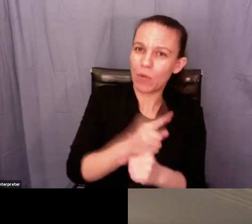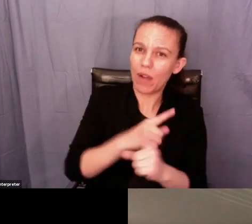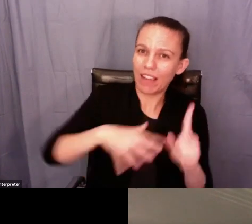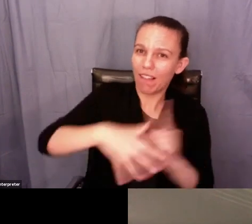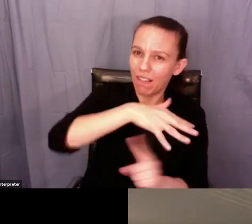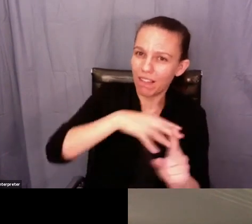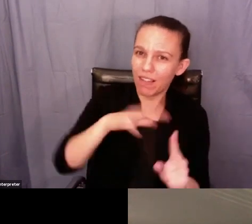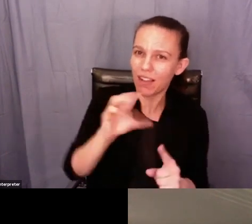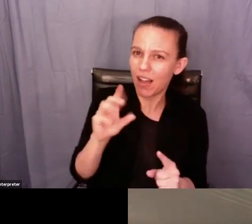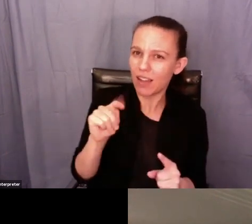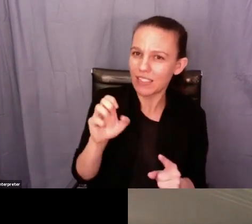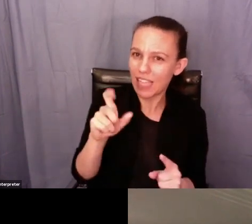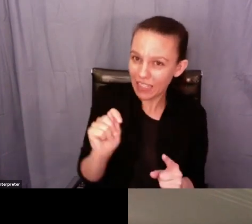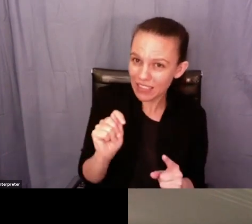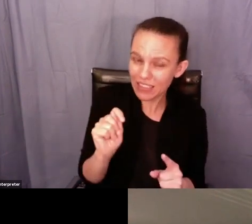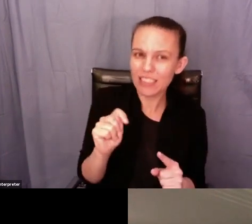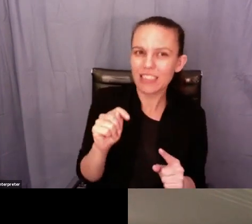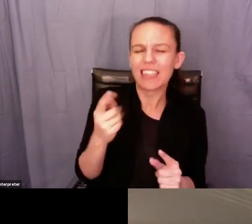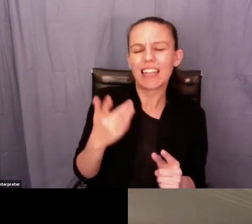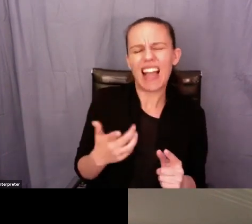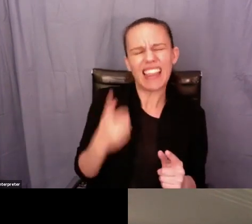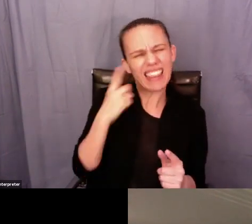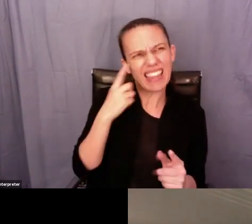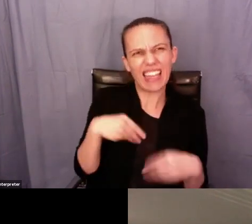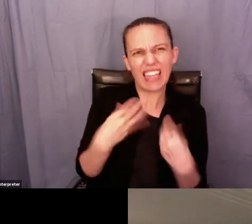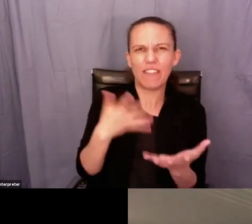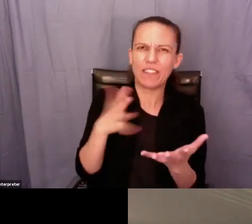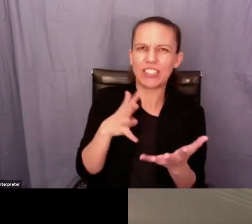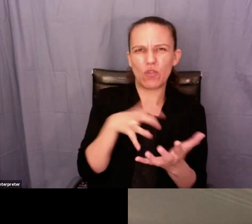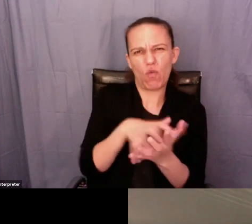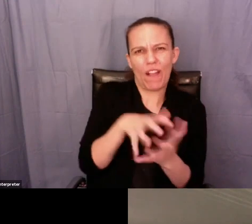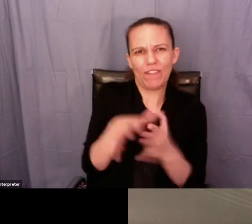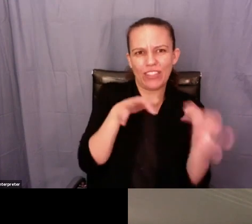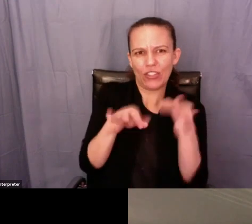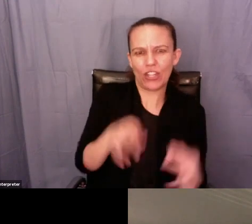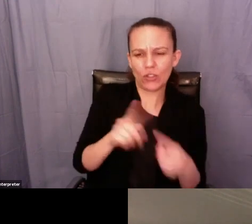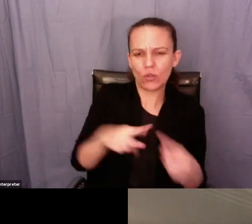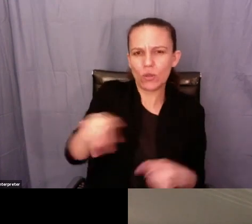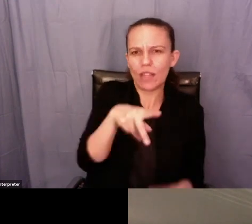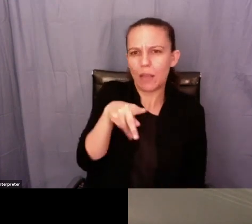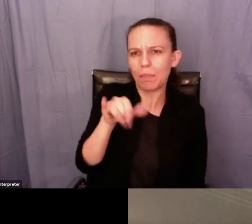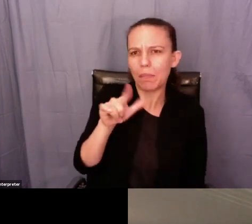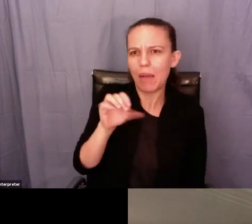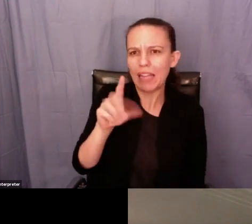probably rough instructions to my pilot participants in the study my informants